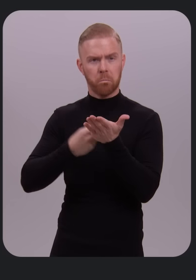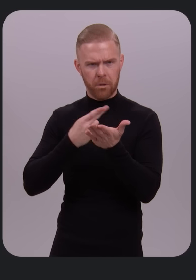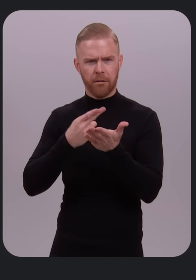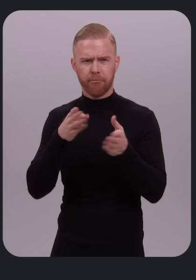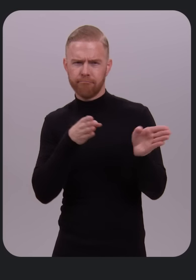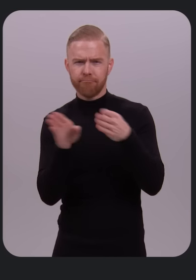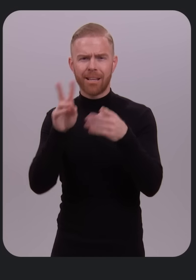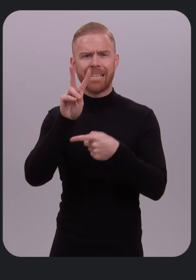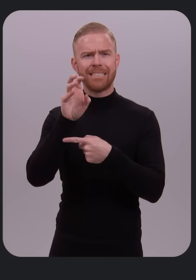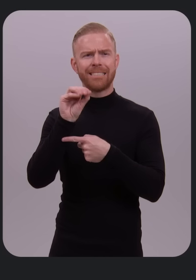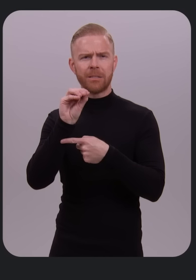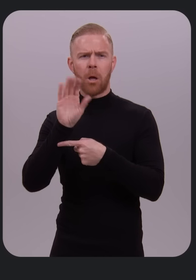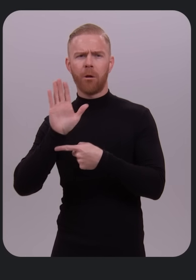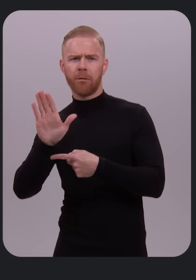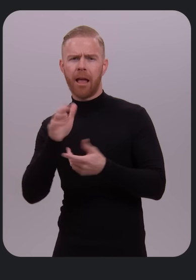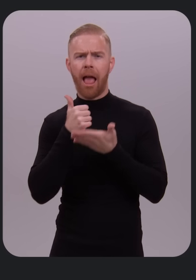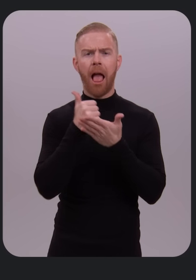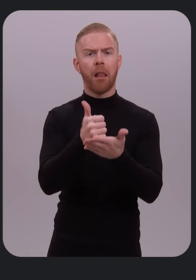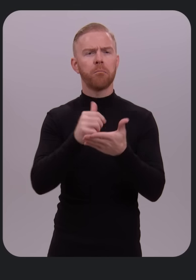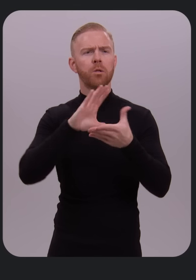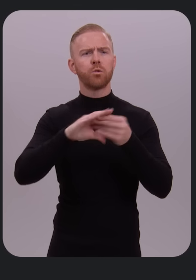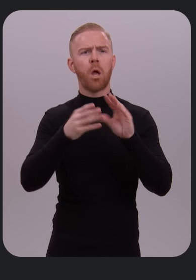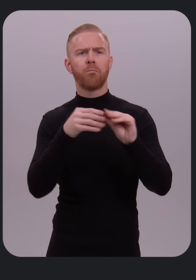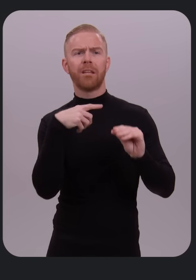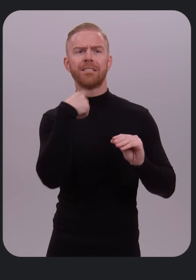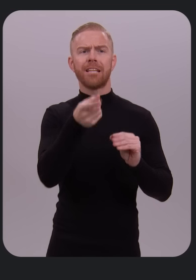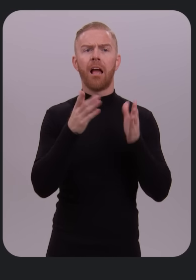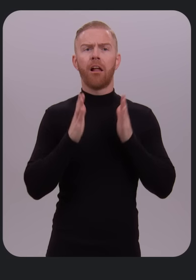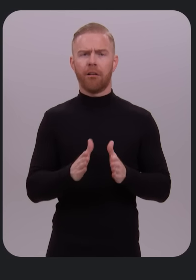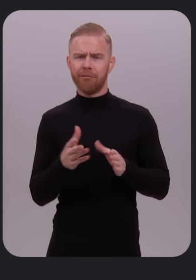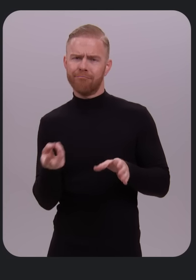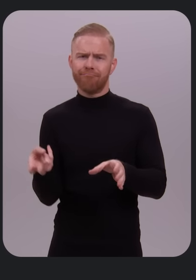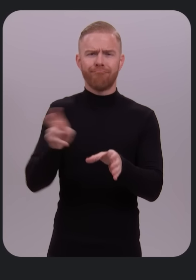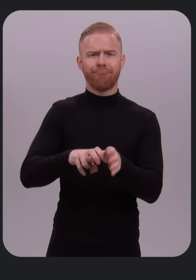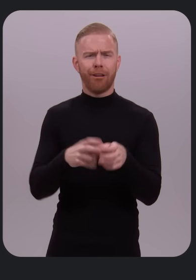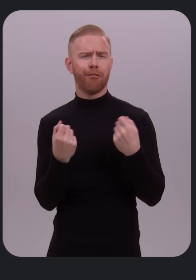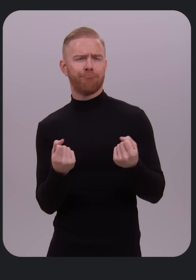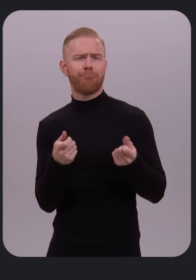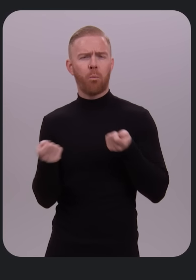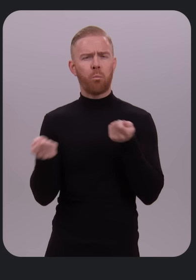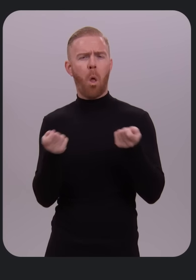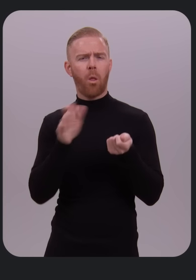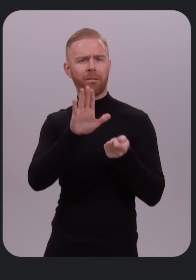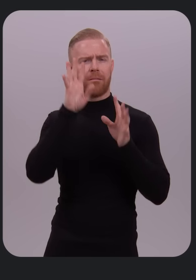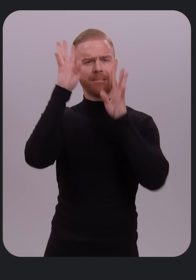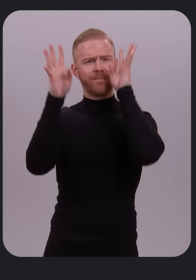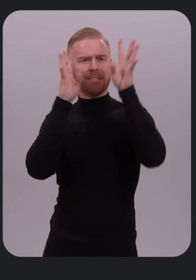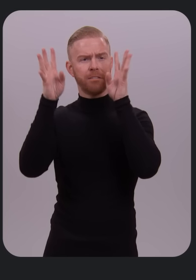putting artists in the driver's seat of innovation. Together, we are putting the world's best video generation